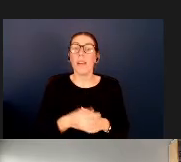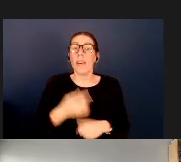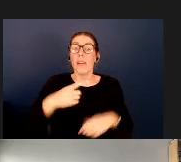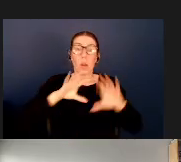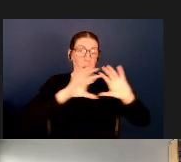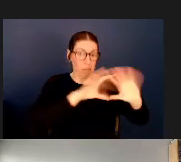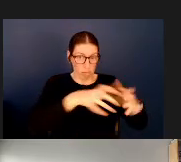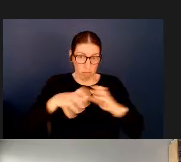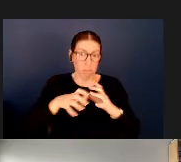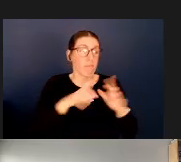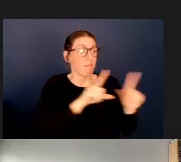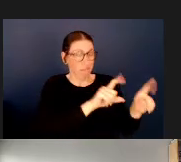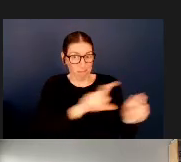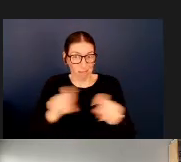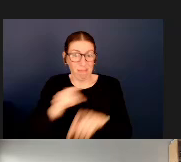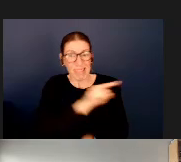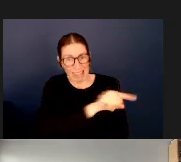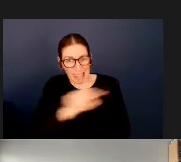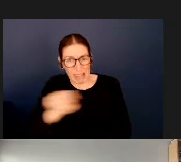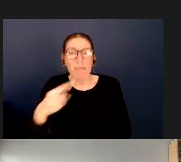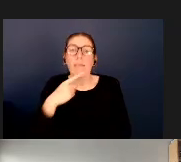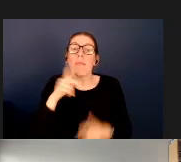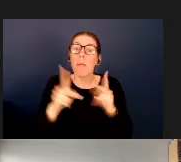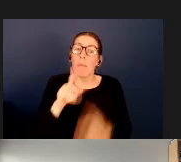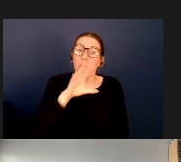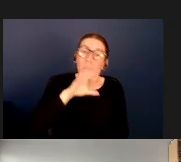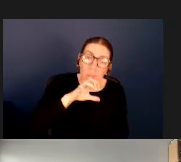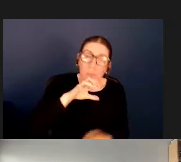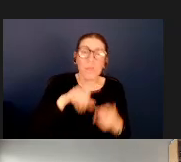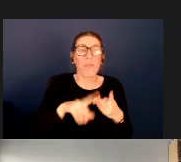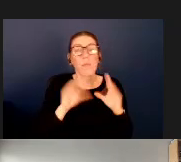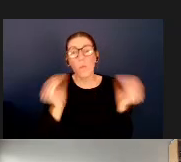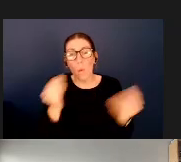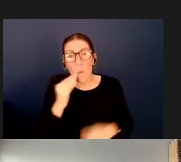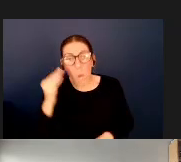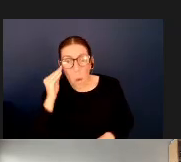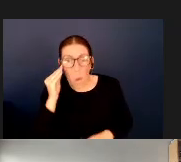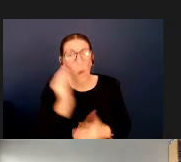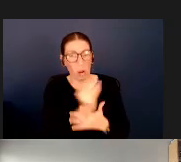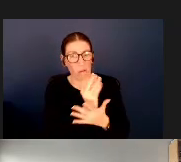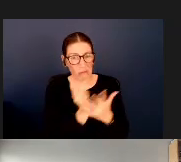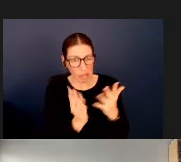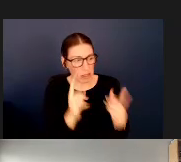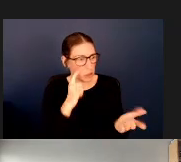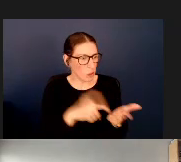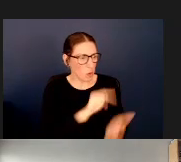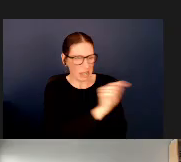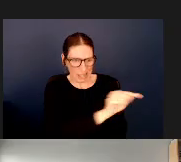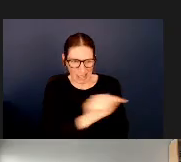and unhoused people they support have increasingly encountered limitations to their options, where